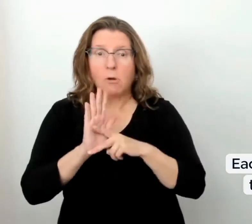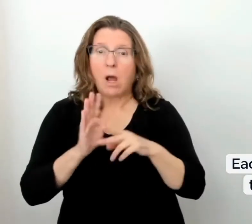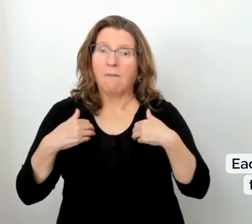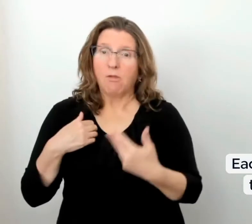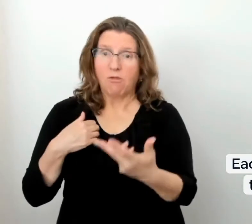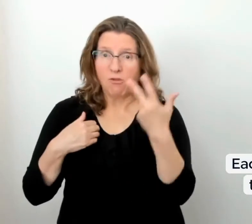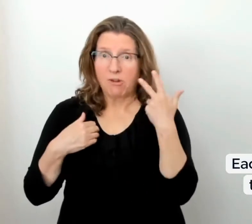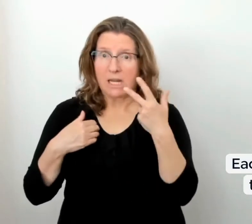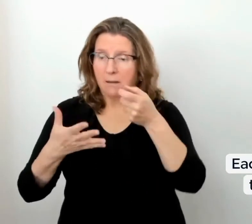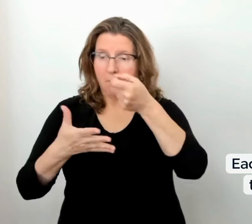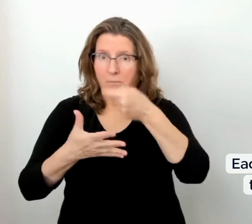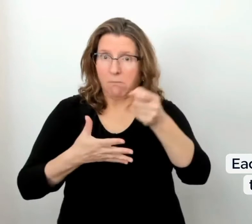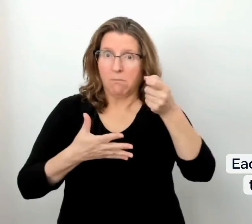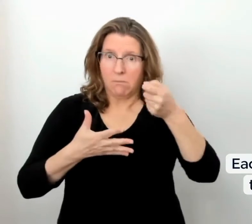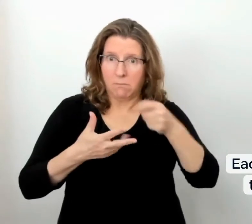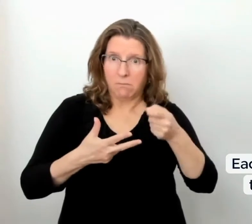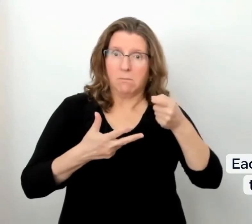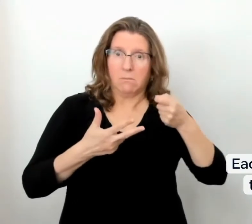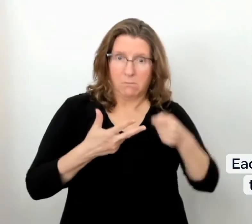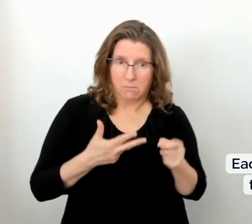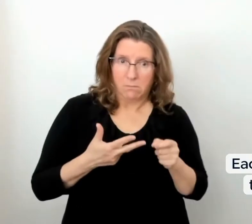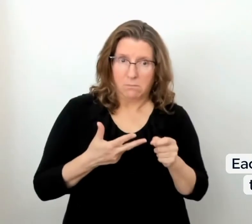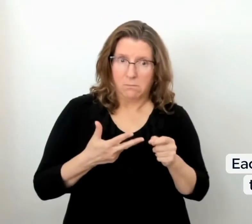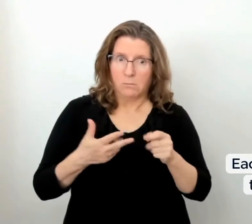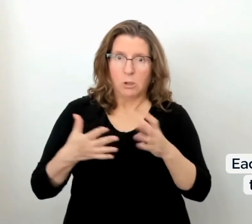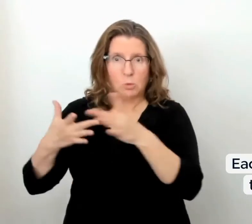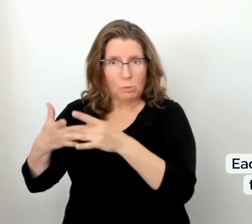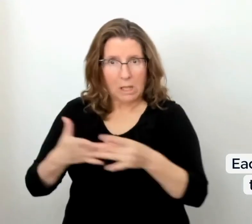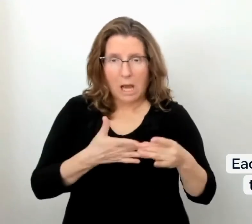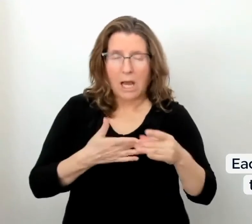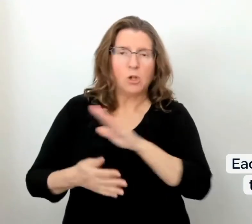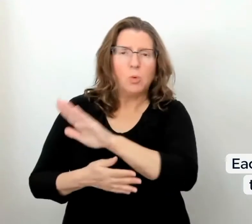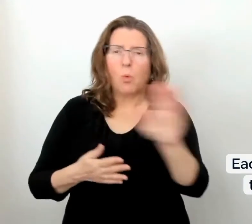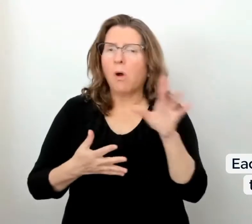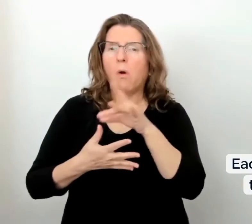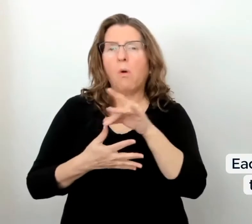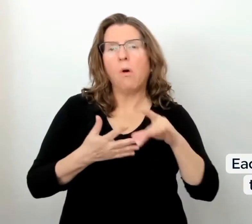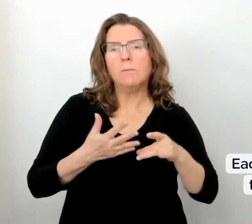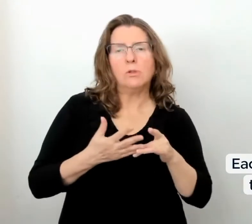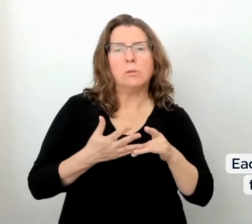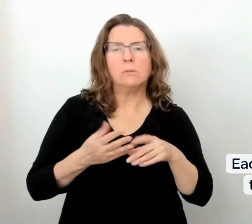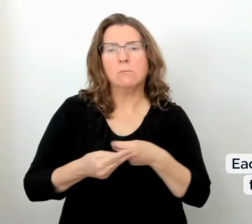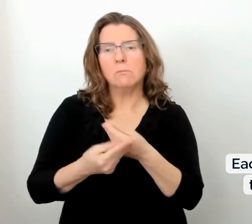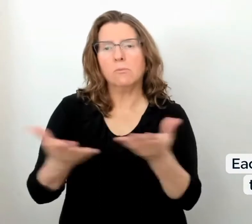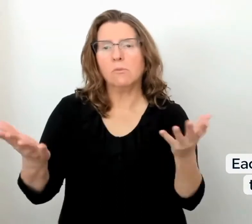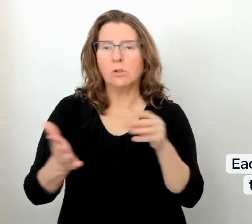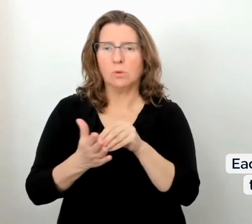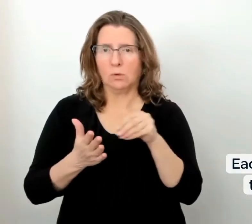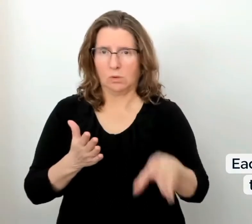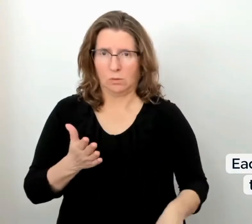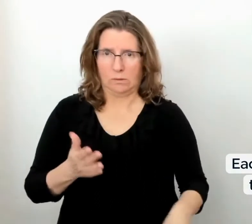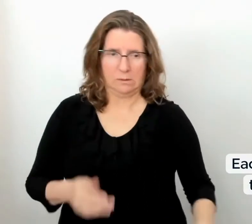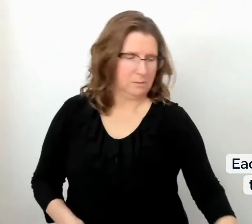Each UDL principle has three checkpoints to guide you in determining appropriate options for your students.